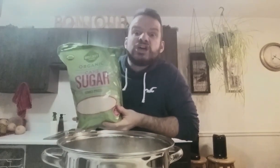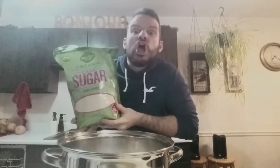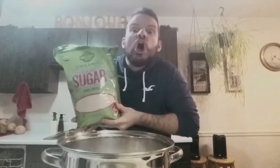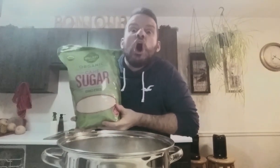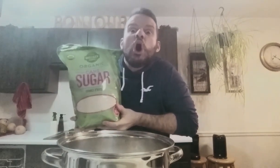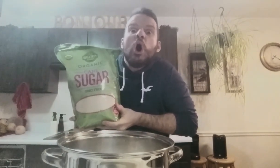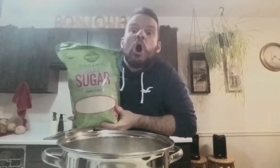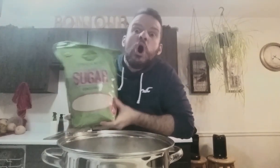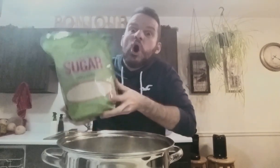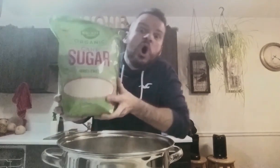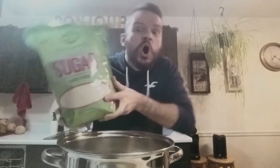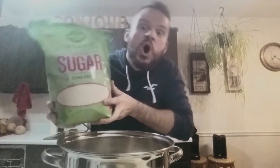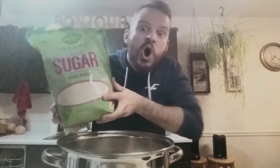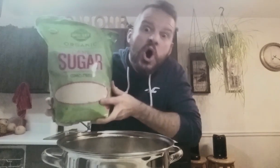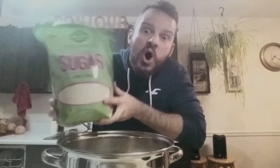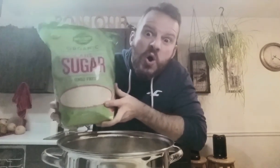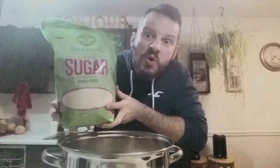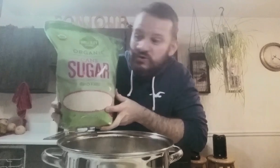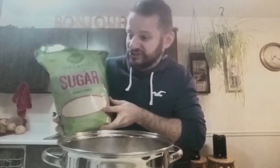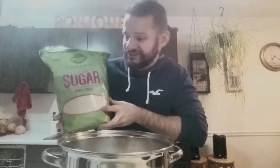It's huge!